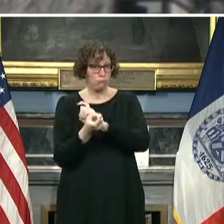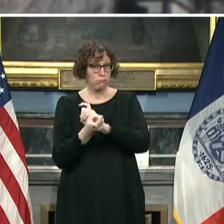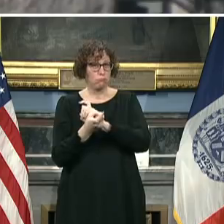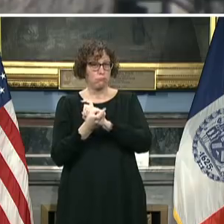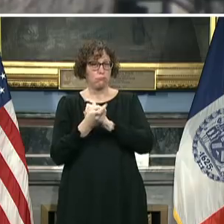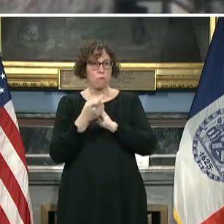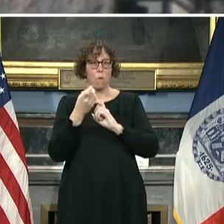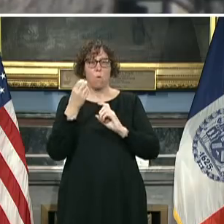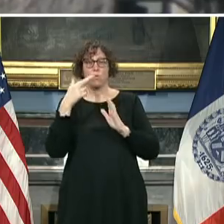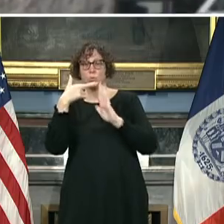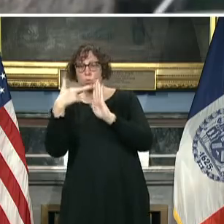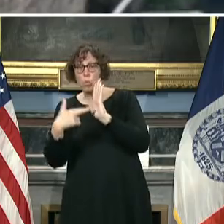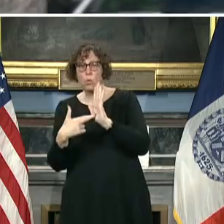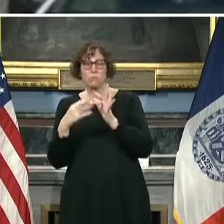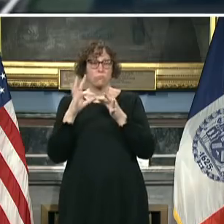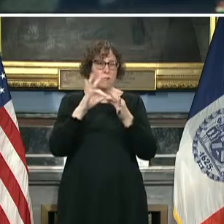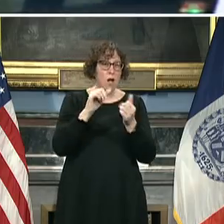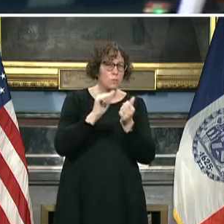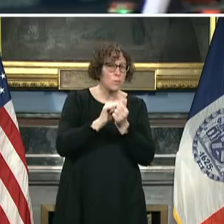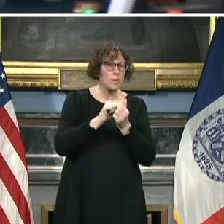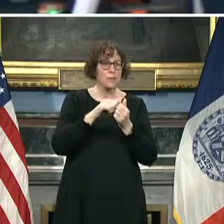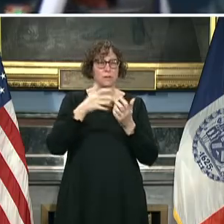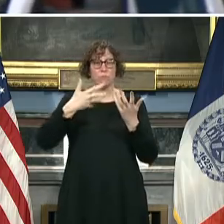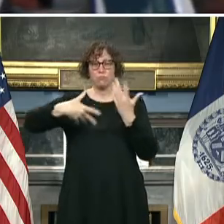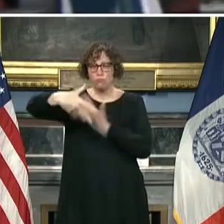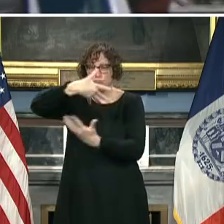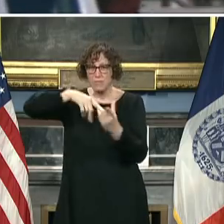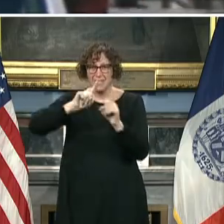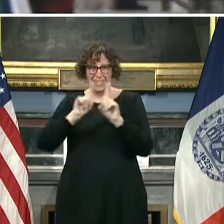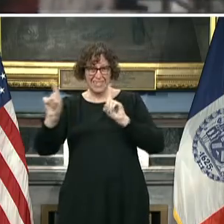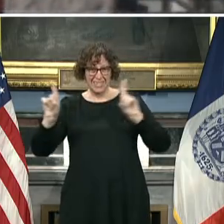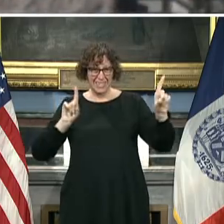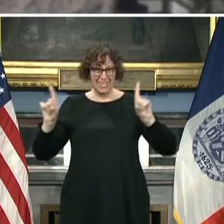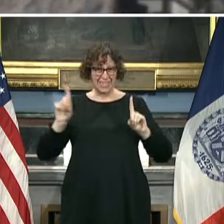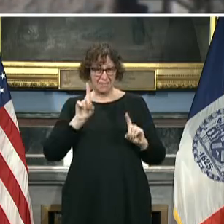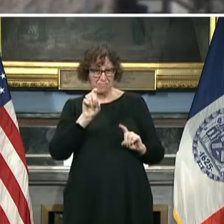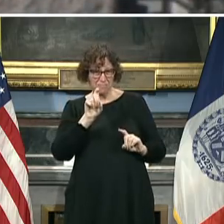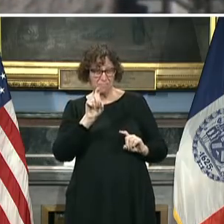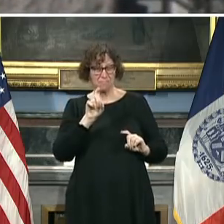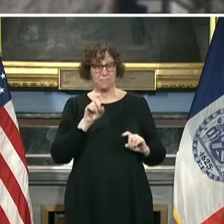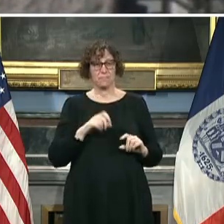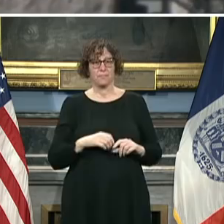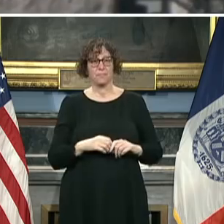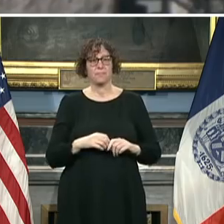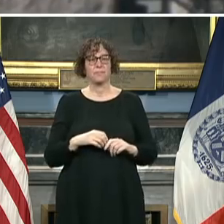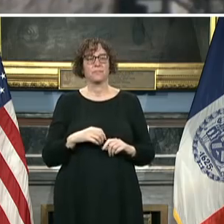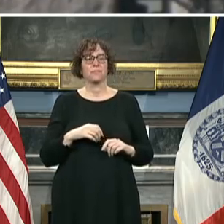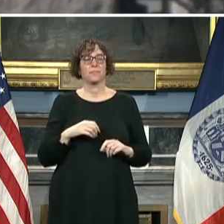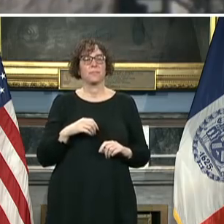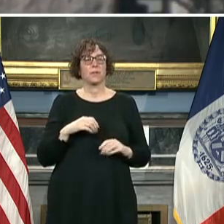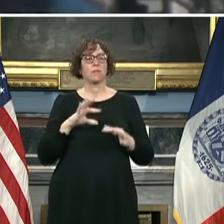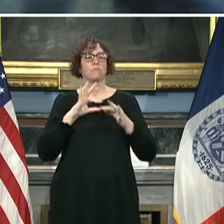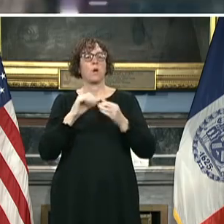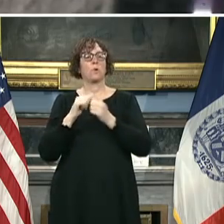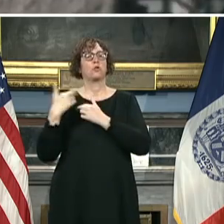IS THERE ANY PLAN TO CHANGE ANYTHING OF HOW THEY RESPOND? WE'RE GOING TO BE -- I'VE SPOKEN